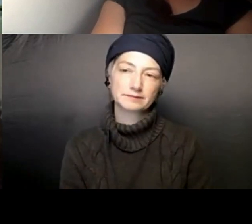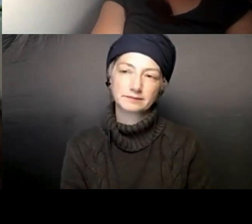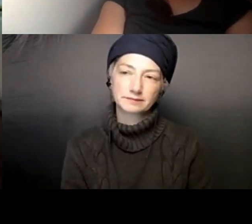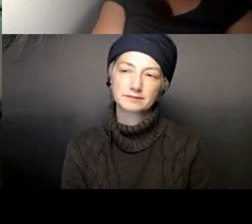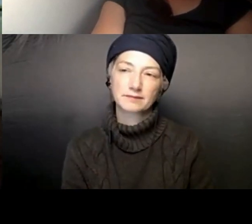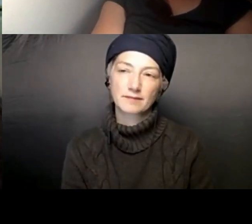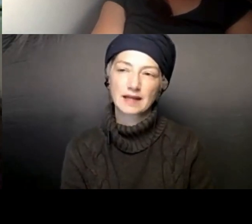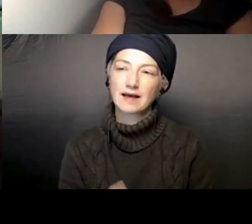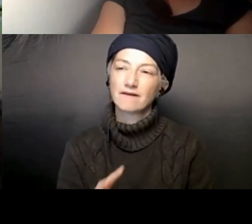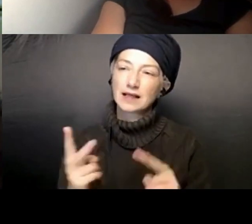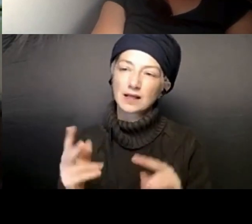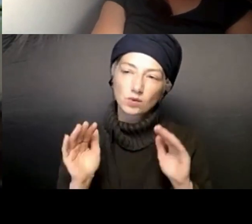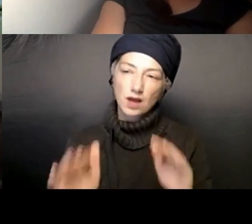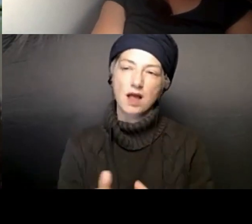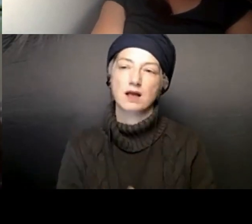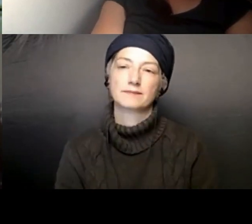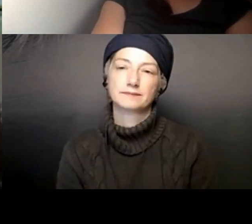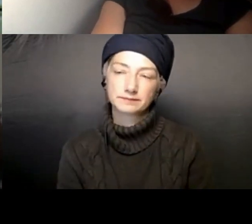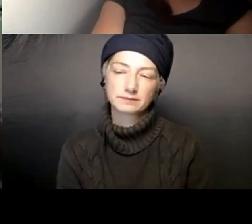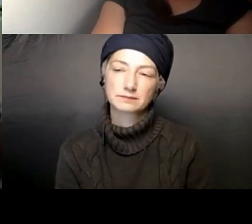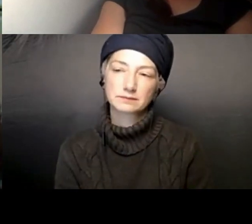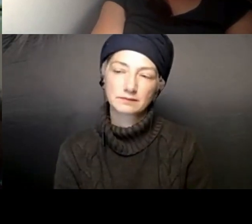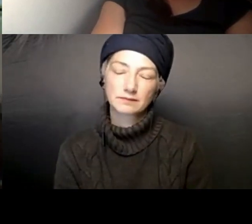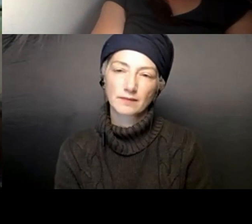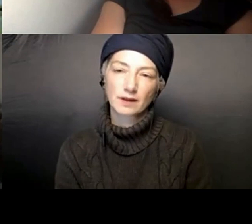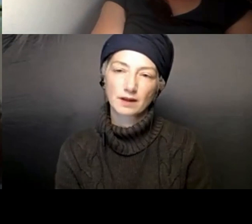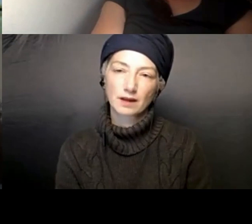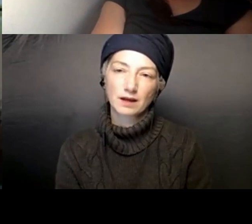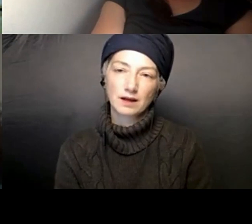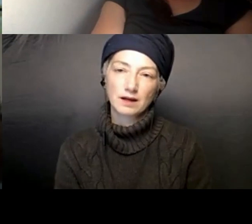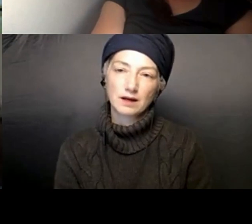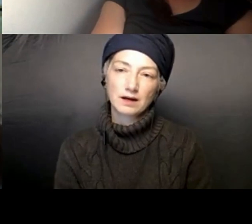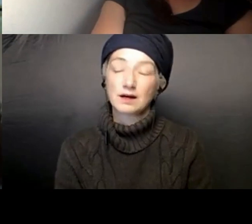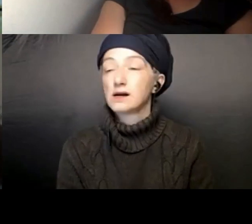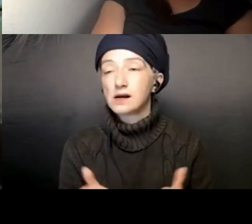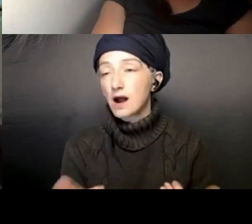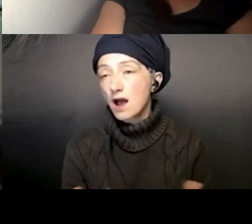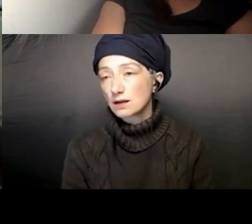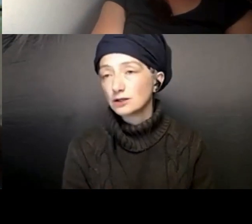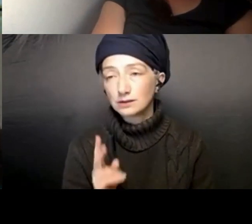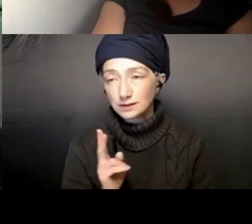And, I mean, it doesn't change the fact that it is still a lot of work, that it is still exhausting